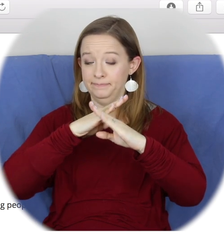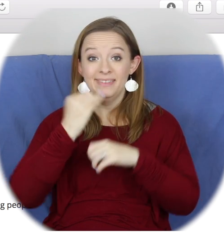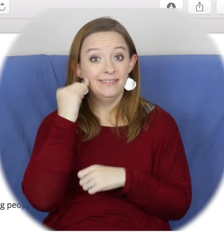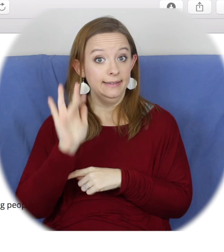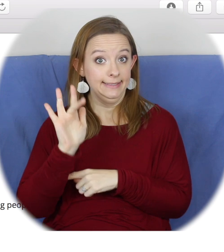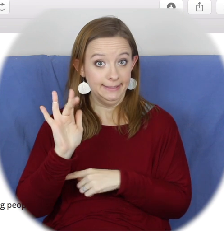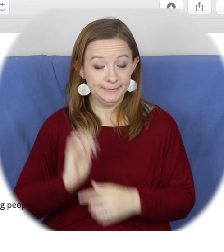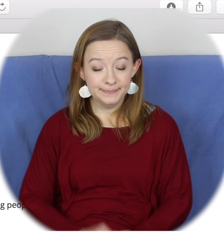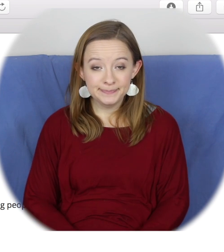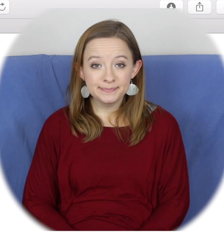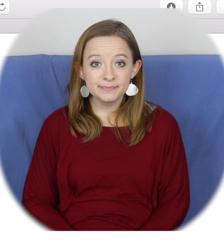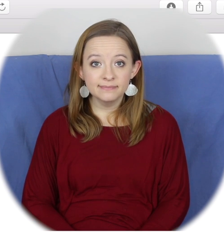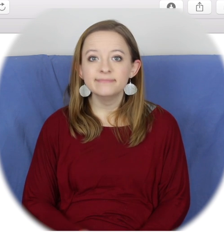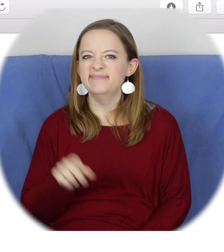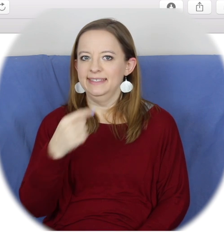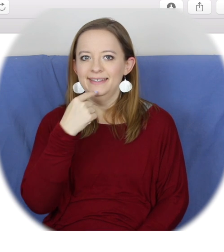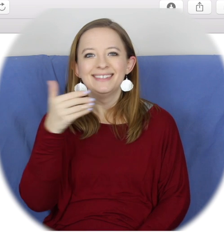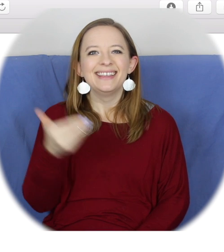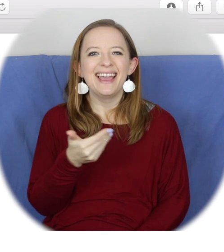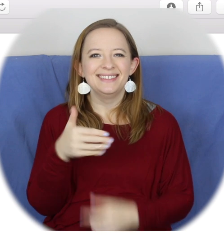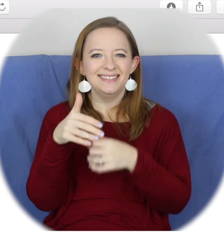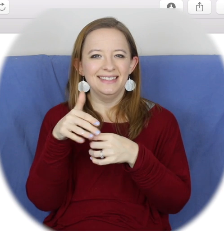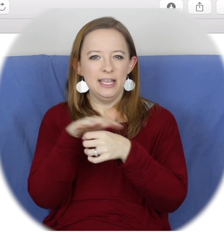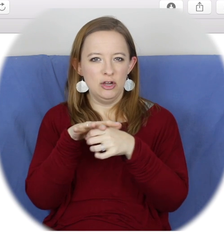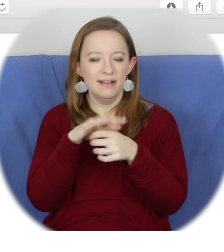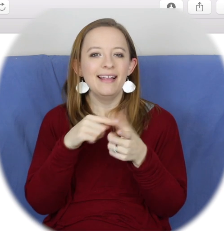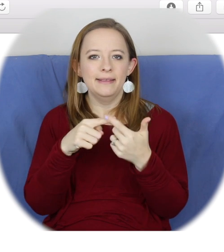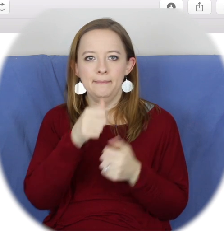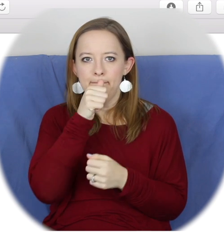So if I click on it, it will say guest area and then it has a password.